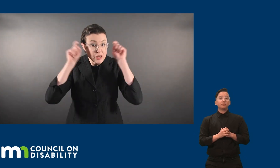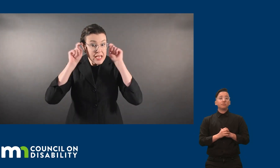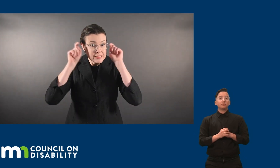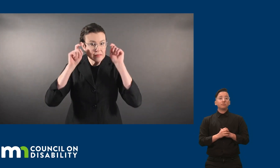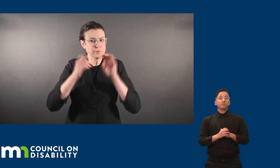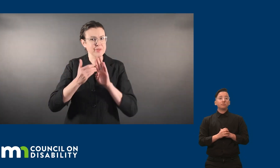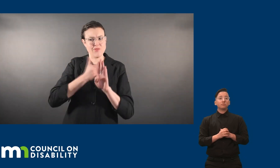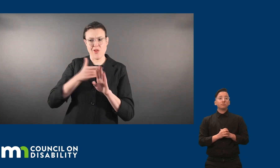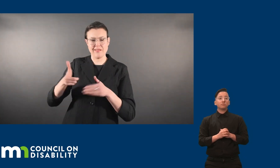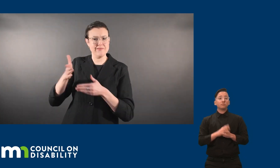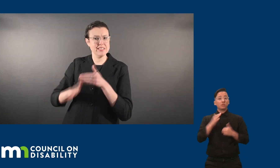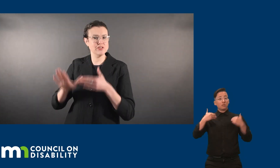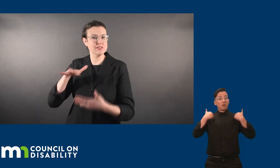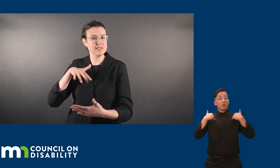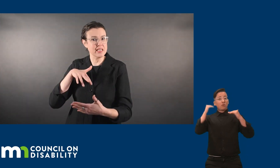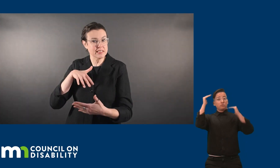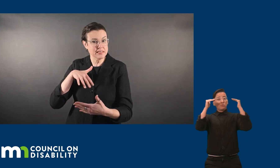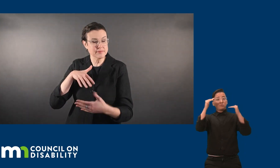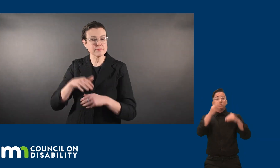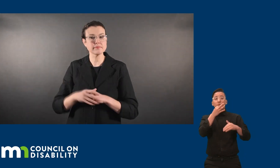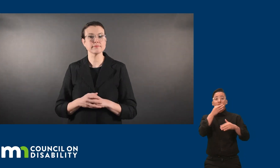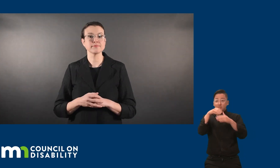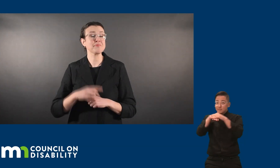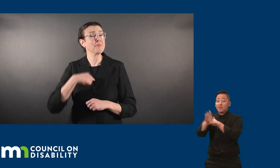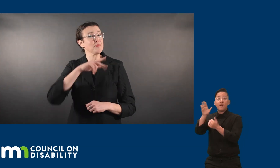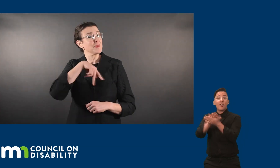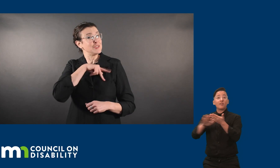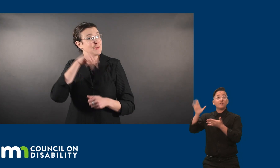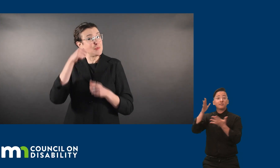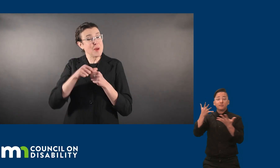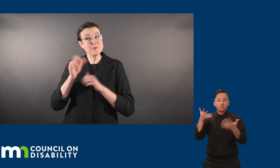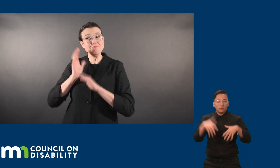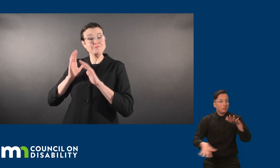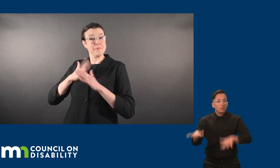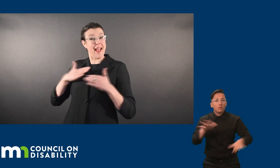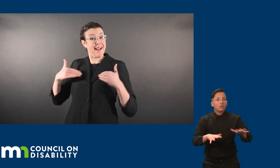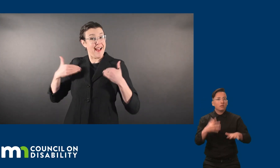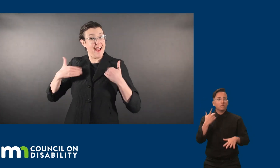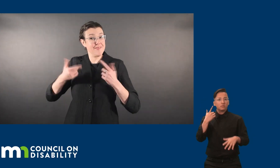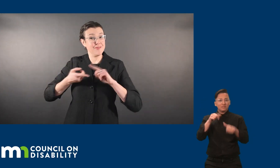of losing access to hearing aids before they've completed their studies.